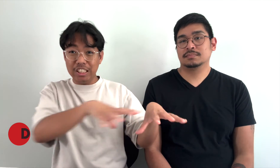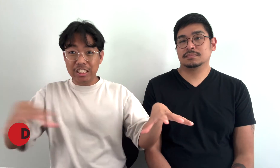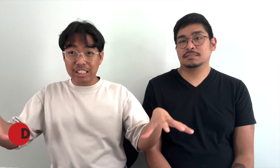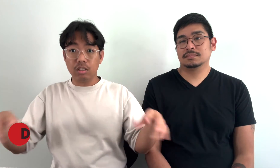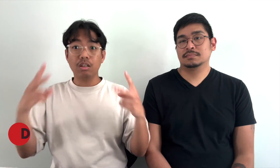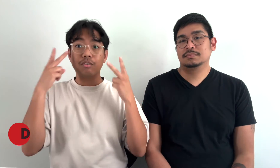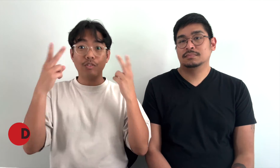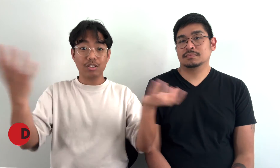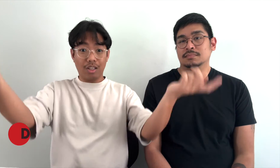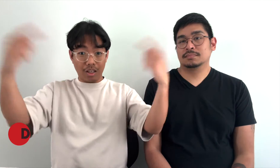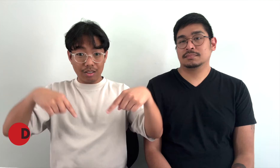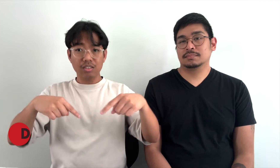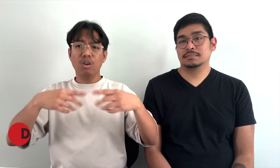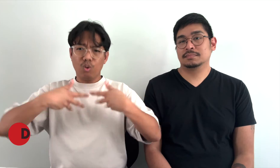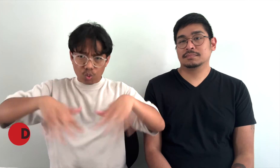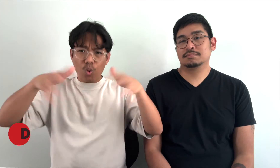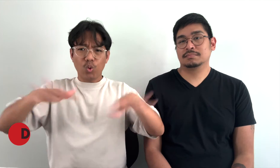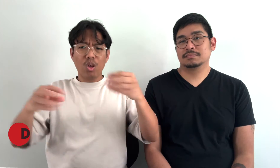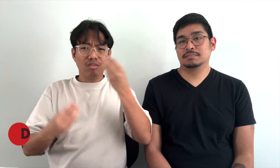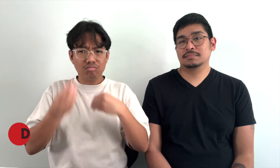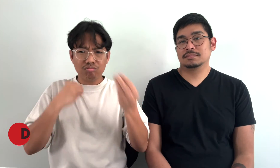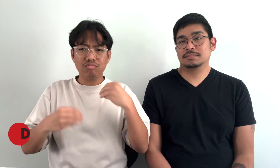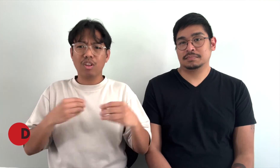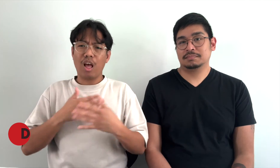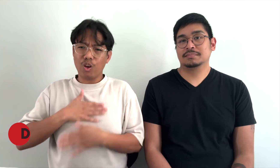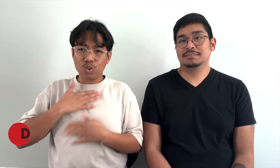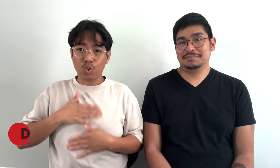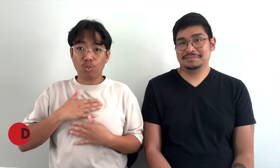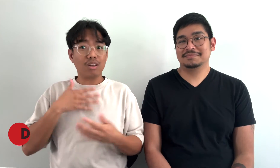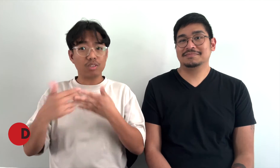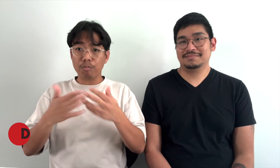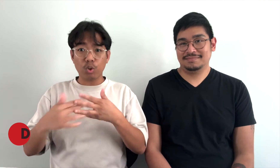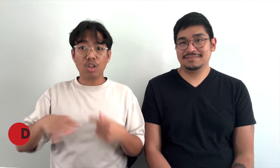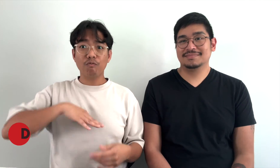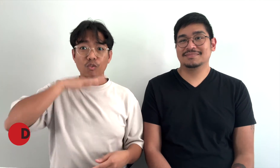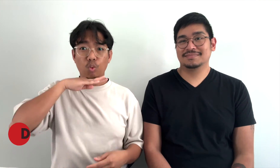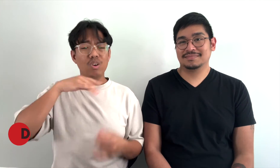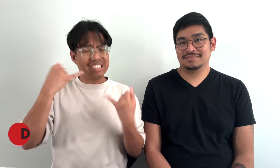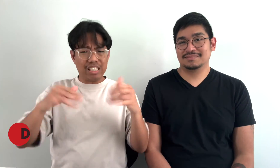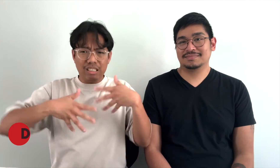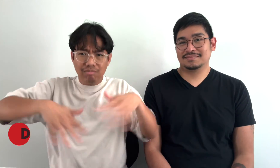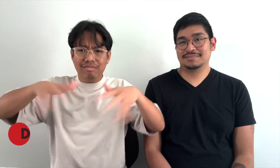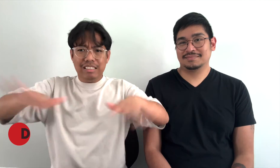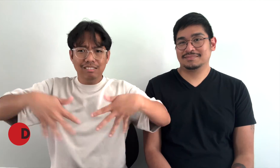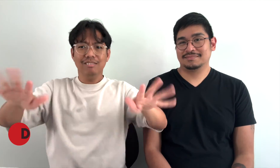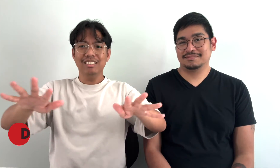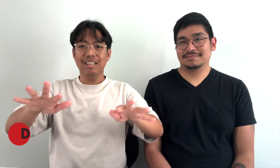with a feast for visitors to come and enjoy eating.